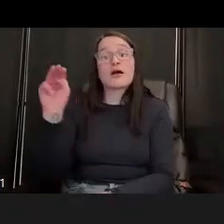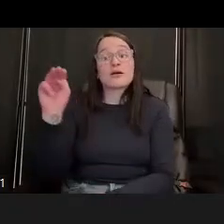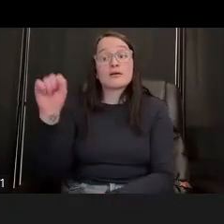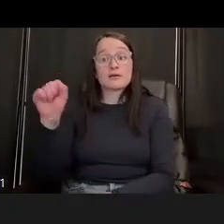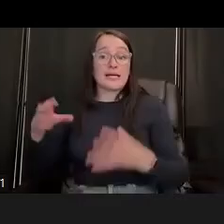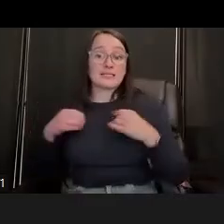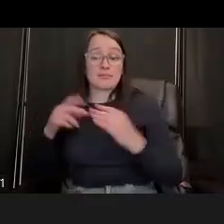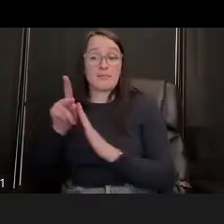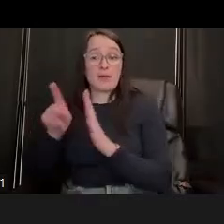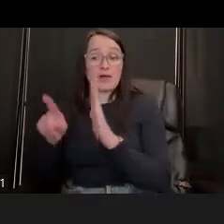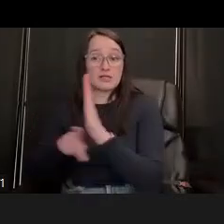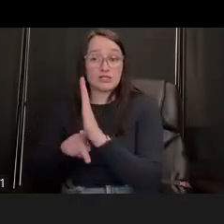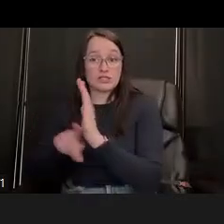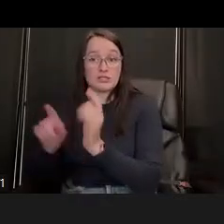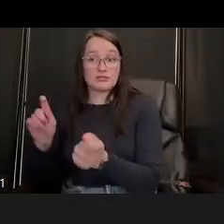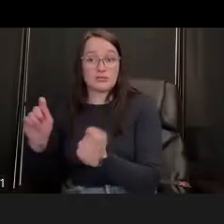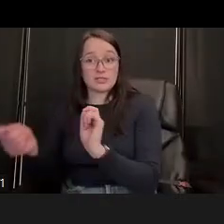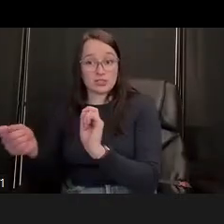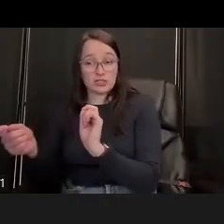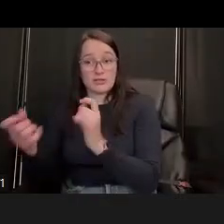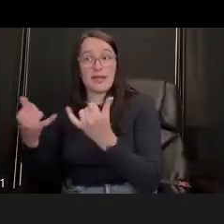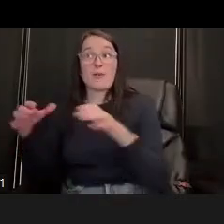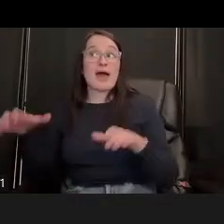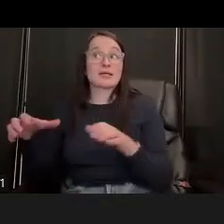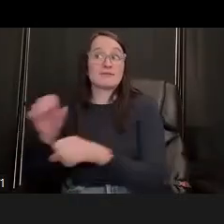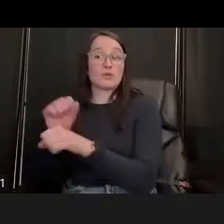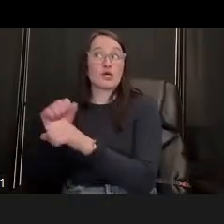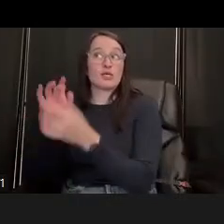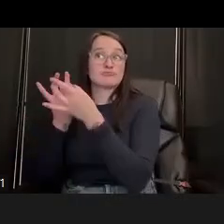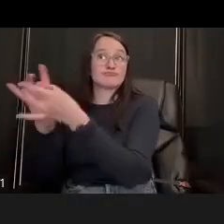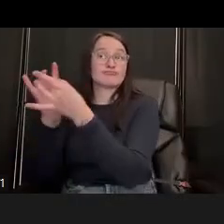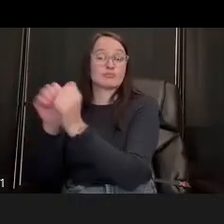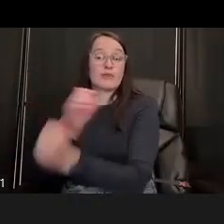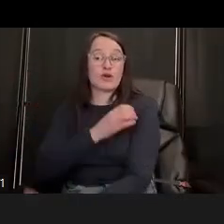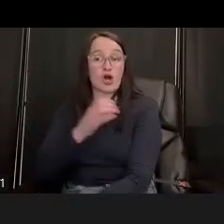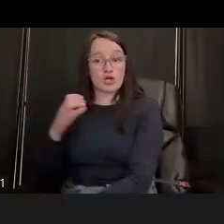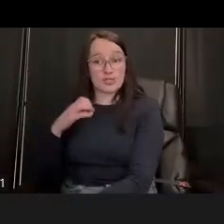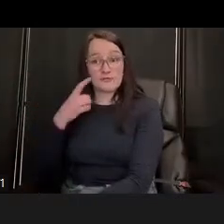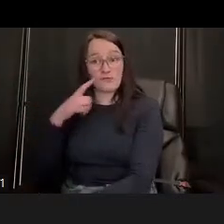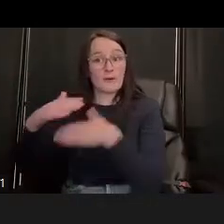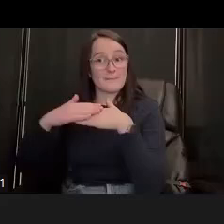States and has been working actively with Congress on that issue. Um this is flexible opportunities